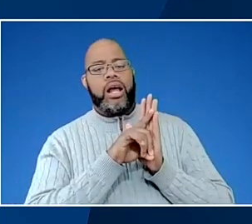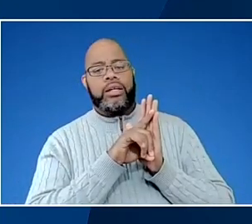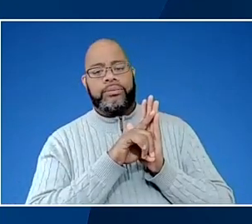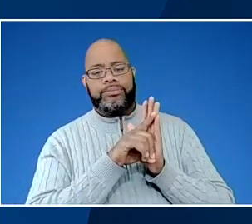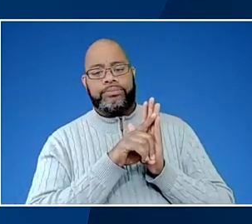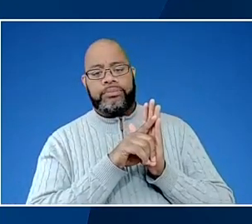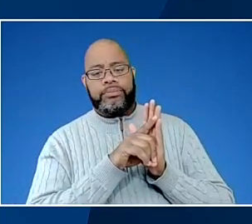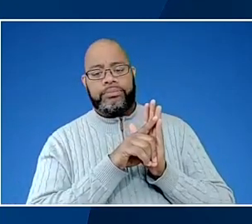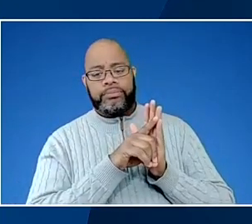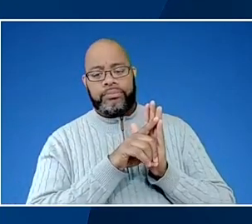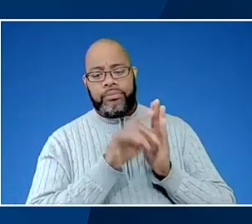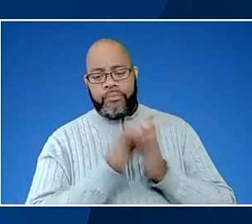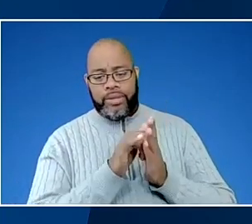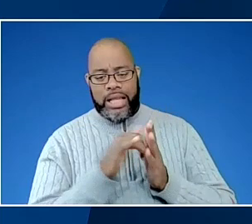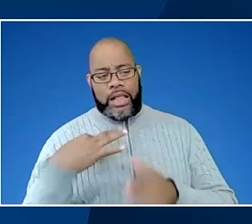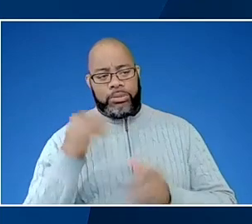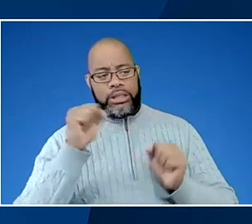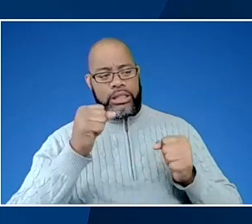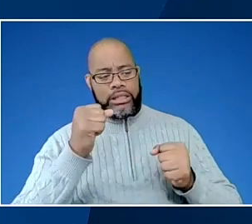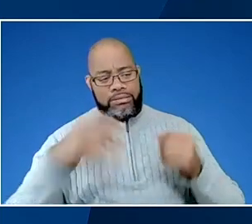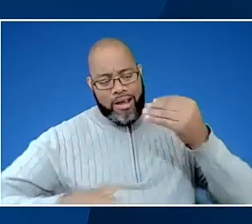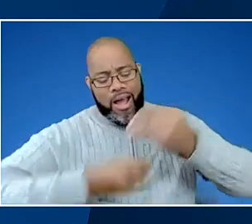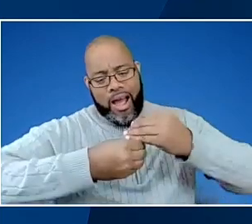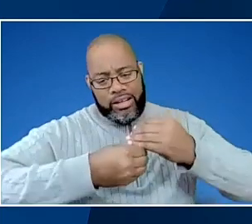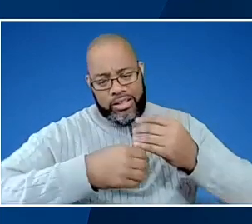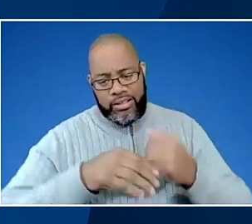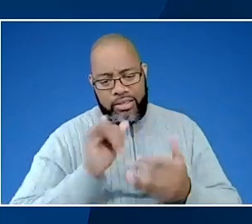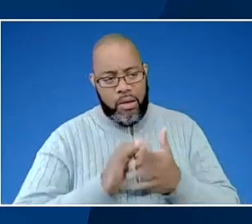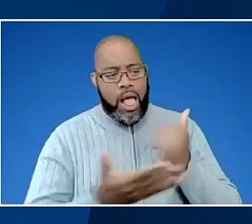something that can be added, it would help them tremendously.